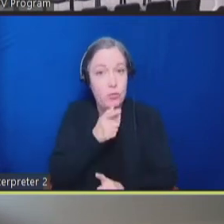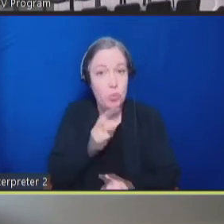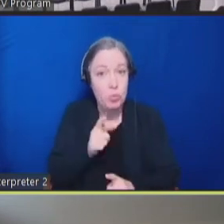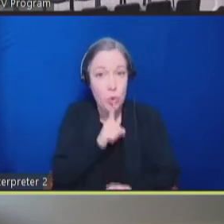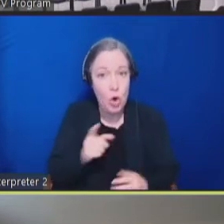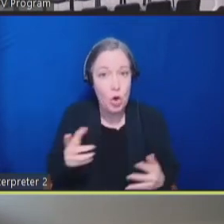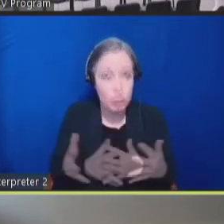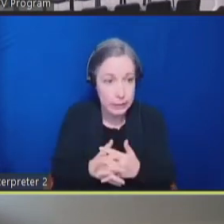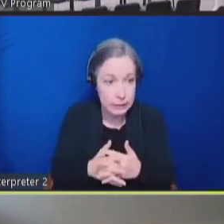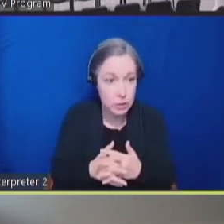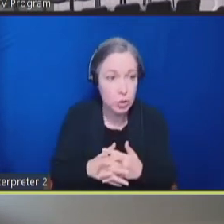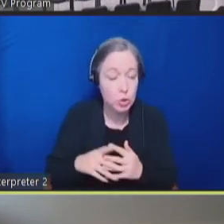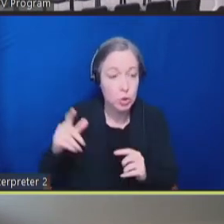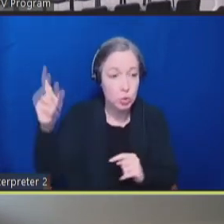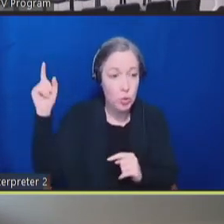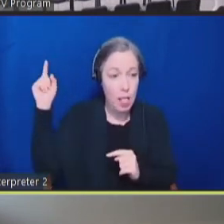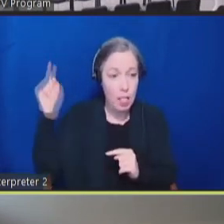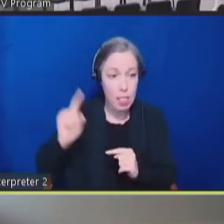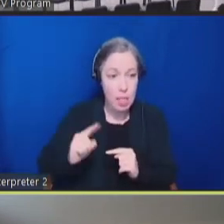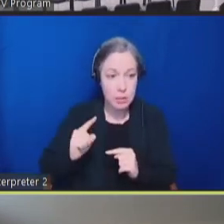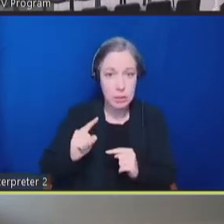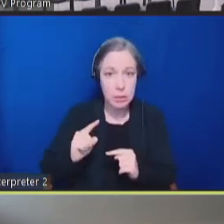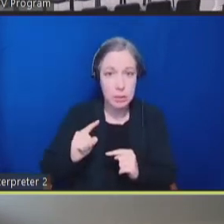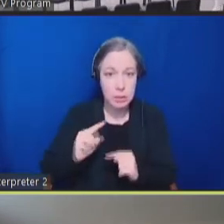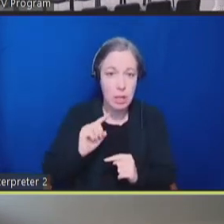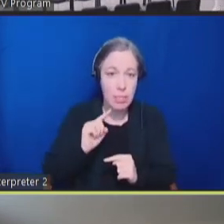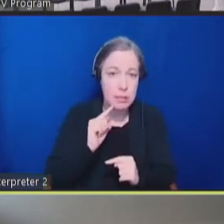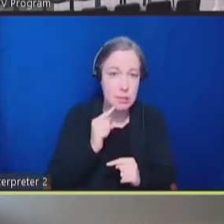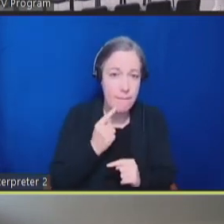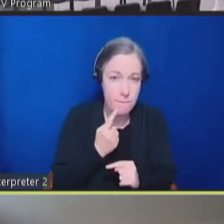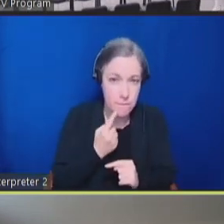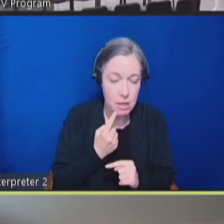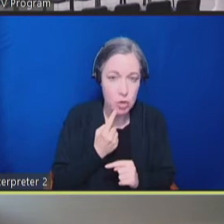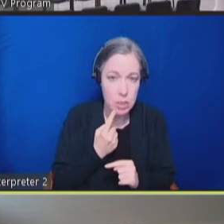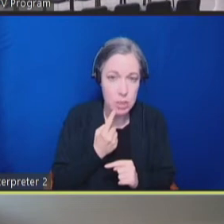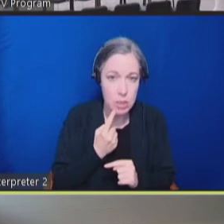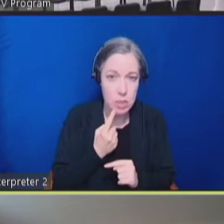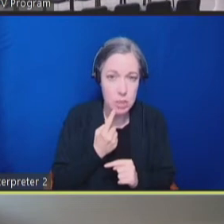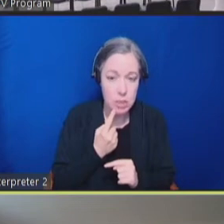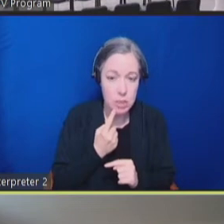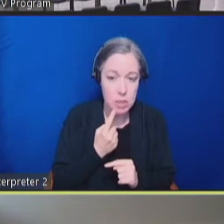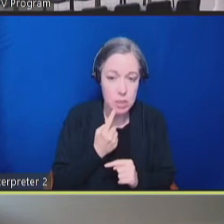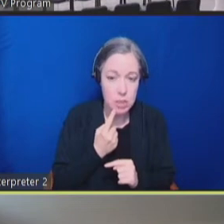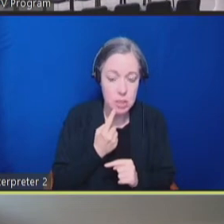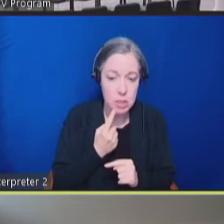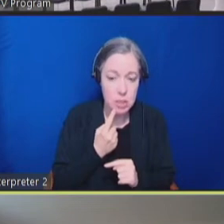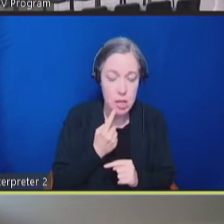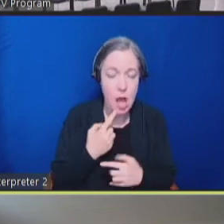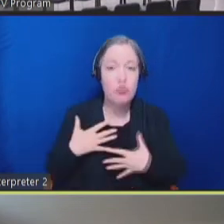the likelihood or severity of lower respiratory tract disease caused